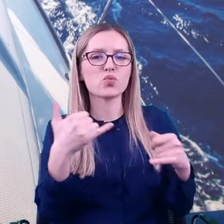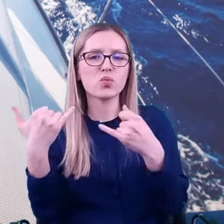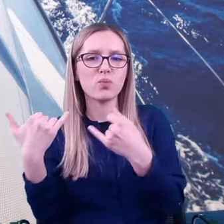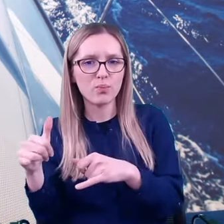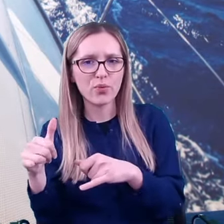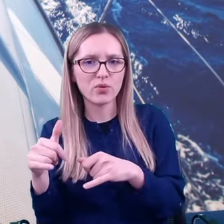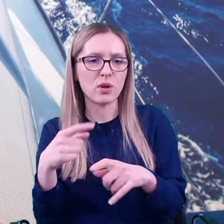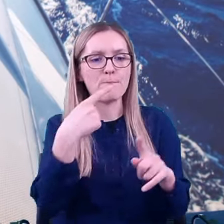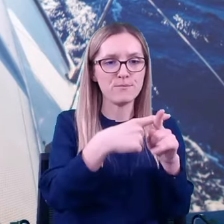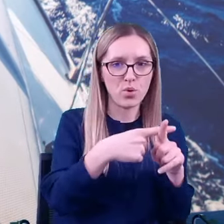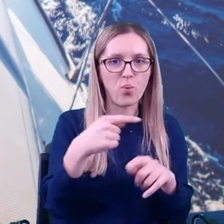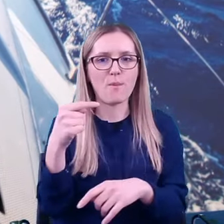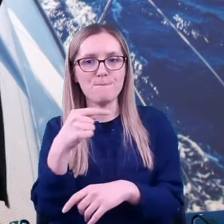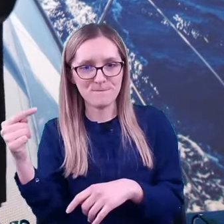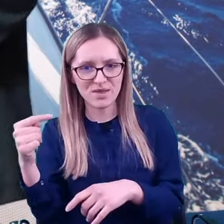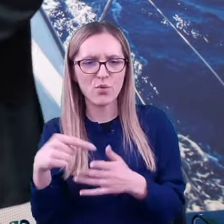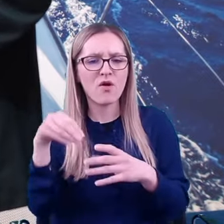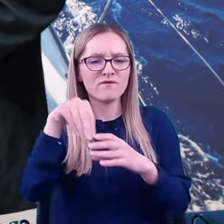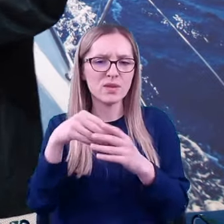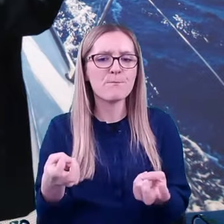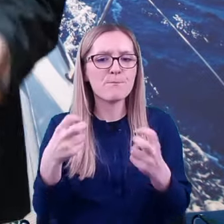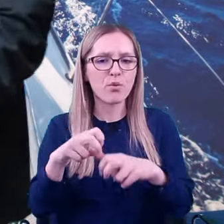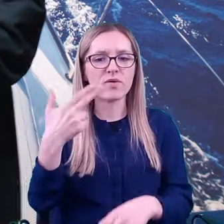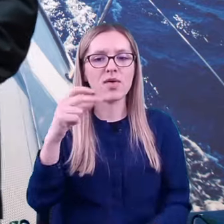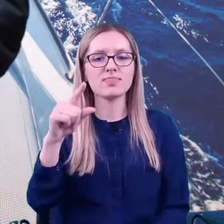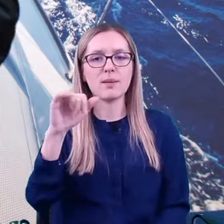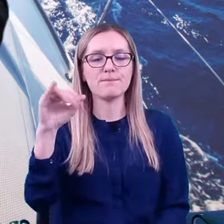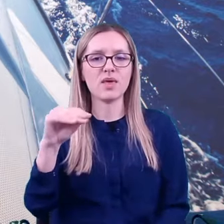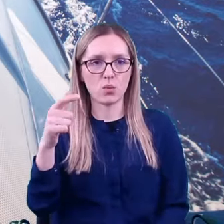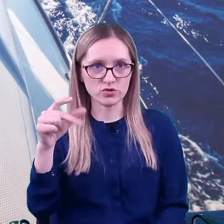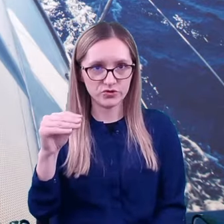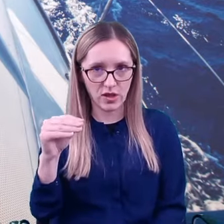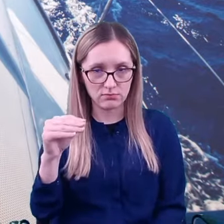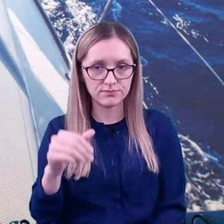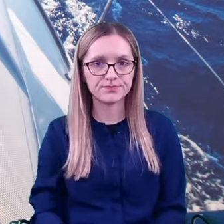called voltage. In this case, there are chemical reactions